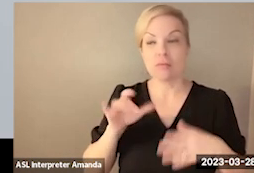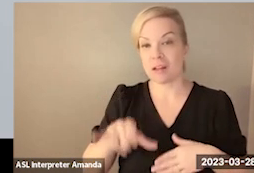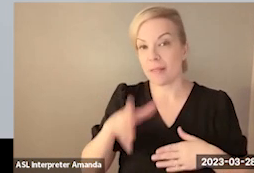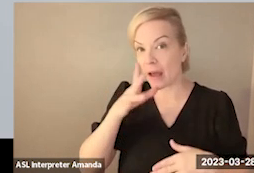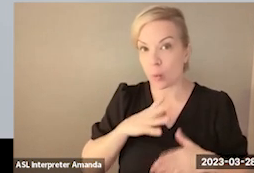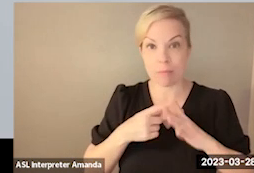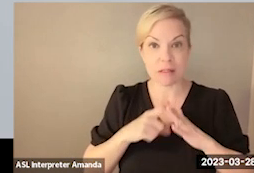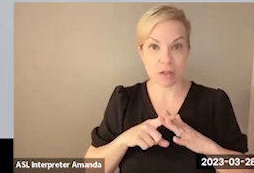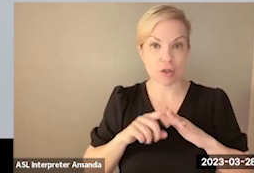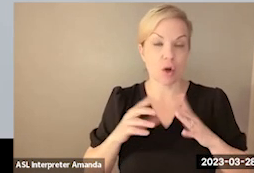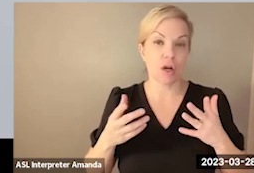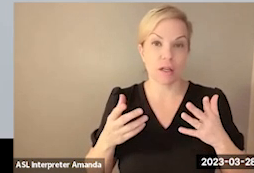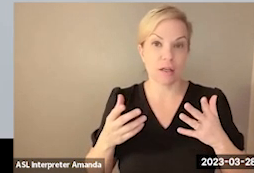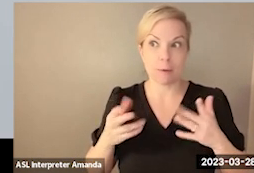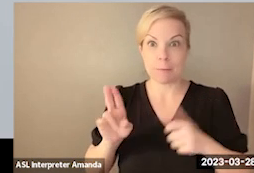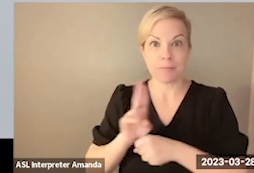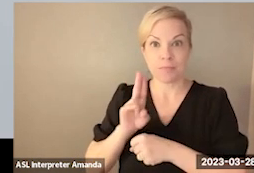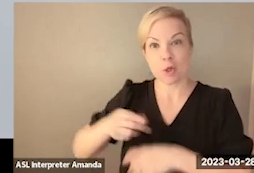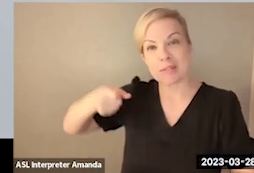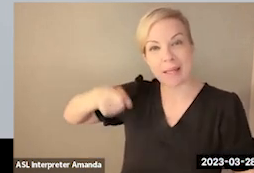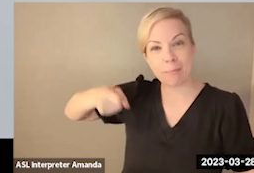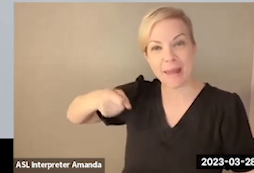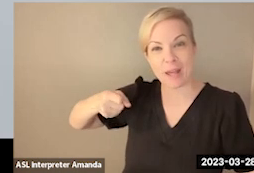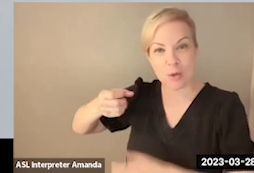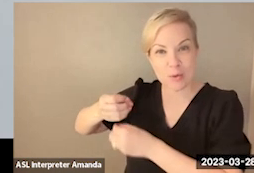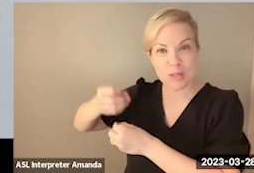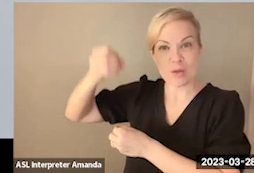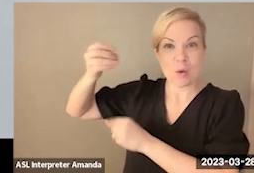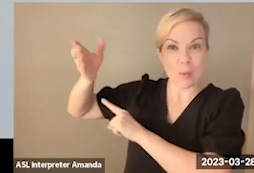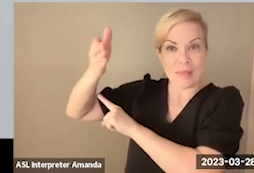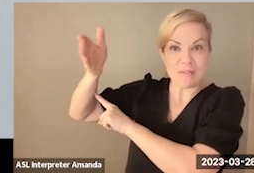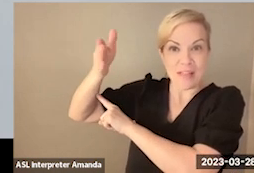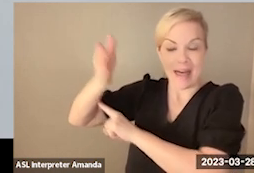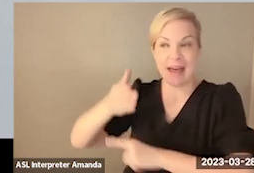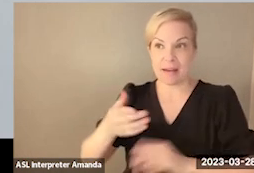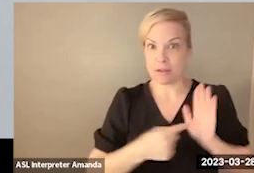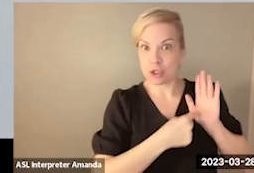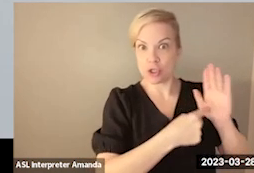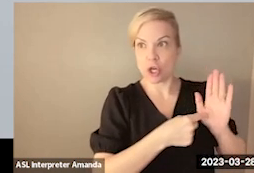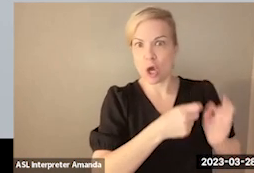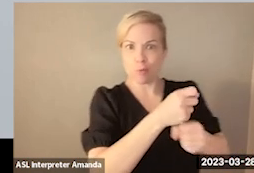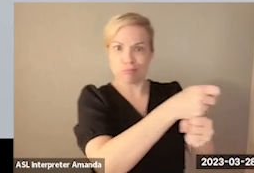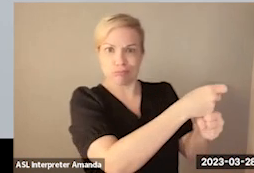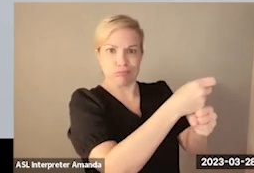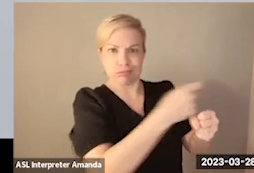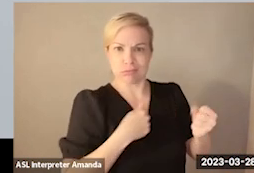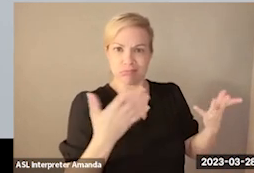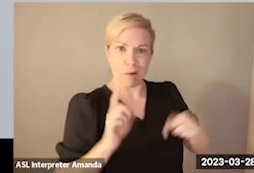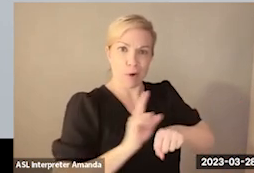Debbie Stine, Science & Technology Policy Academy: tails with flag, some of them that people could use to flag down to say, hey, I went across the street. Debbie Stine, Science & Technology Policy Academy: Alright, so Debbie Stine, Science & Technology Policy Academy: it's another example.